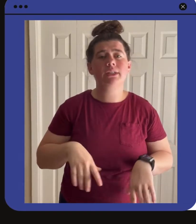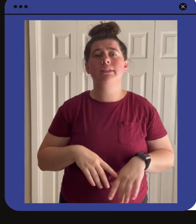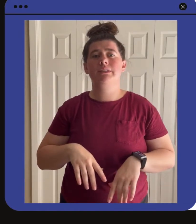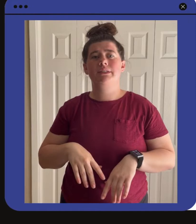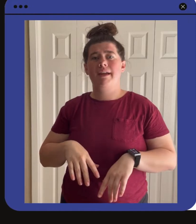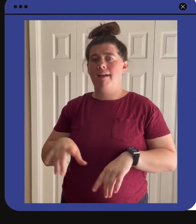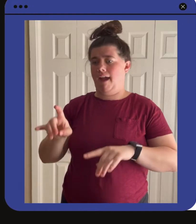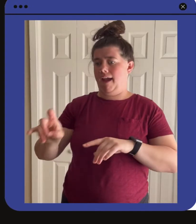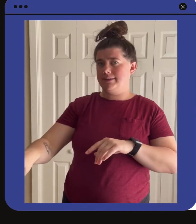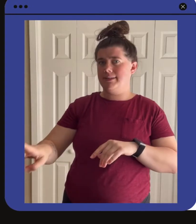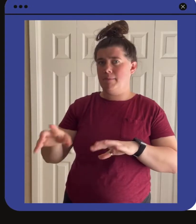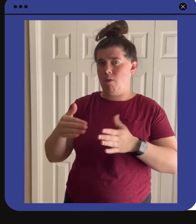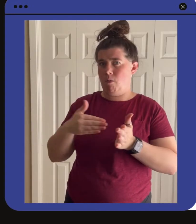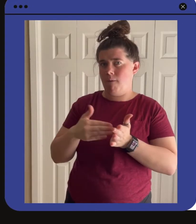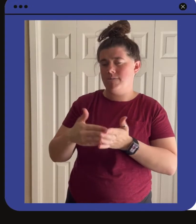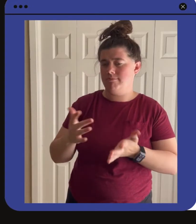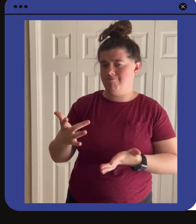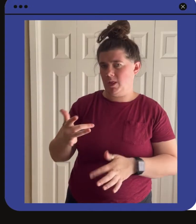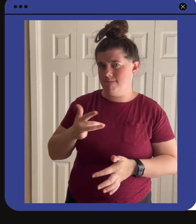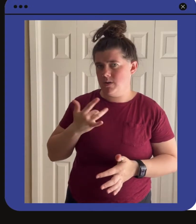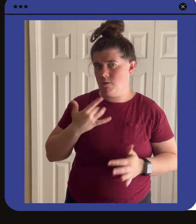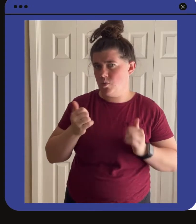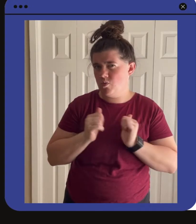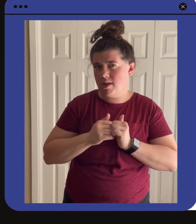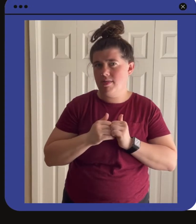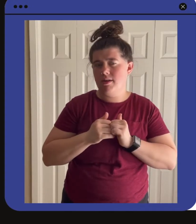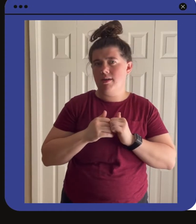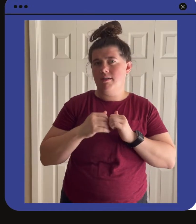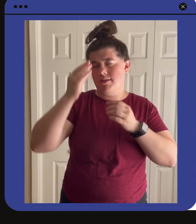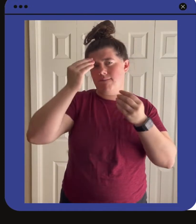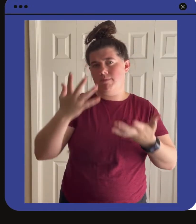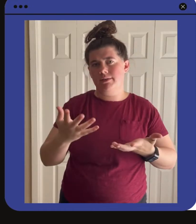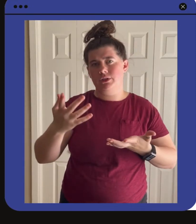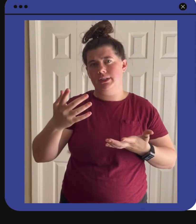or you can do something different, ask them often how they're feeling with the materials.